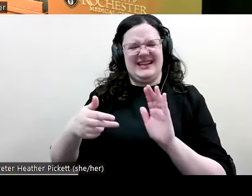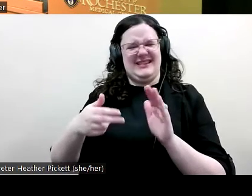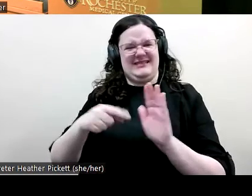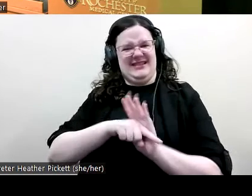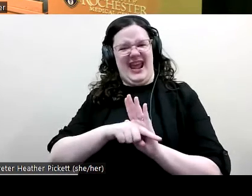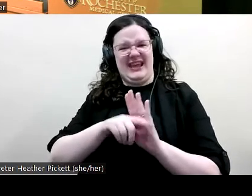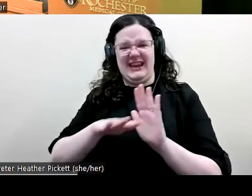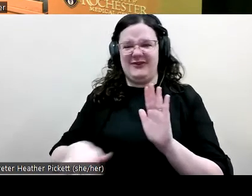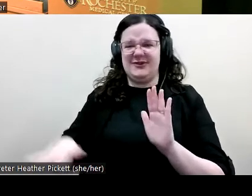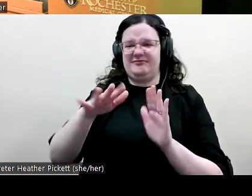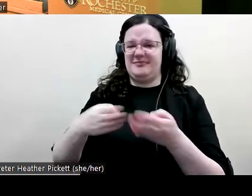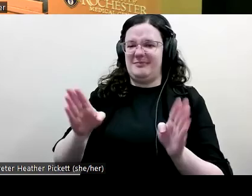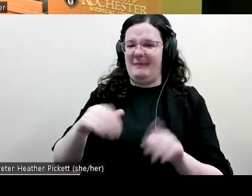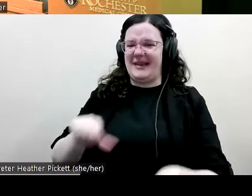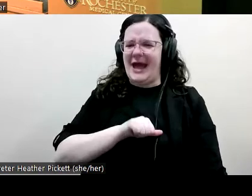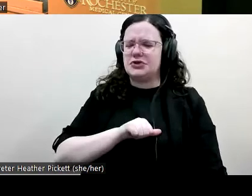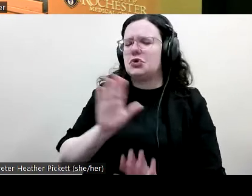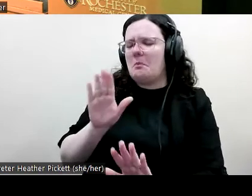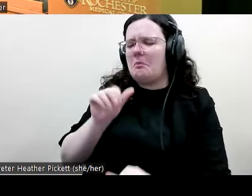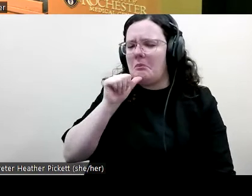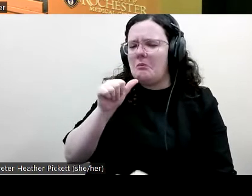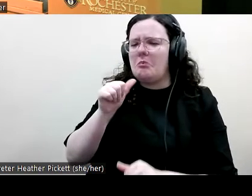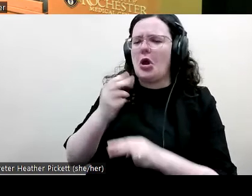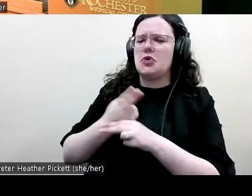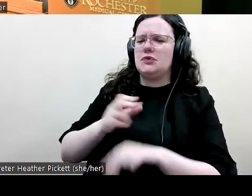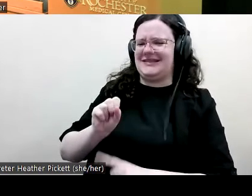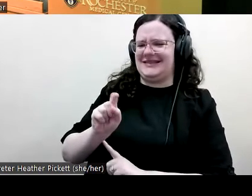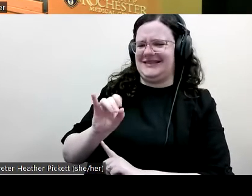make it hard for even to share that information with other people because you're afraid about what